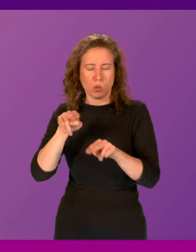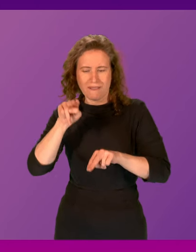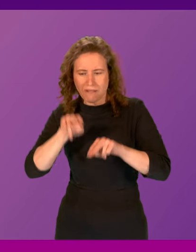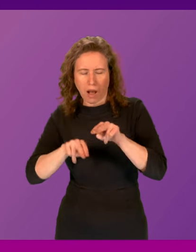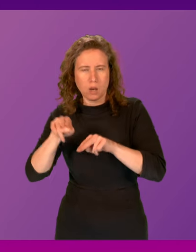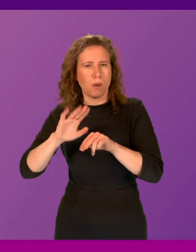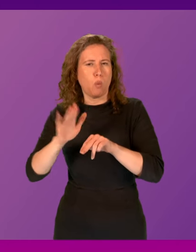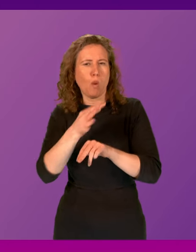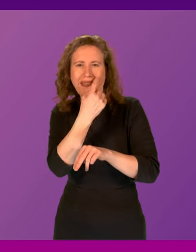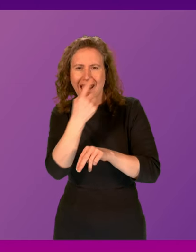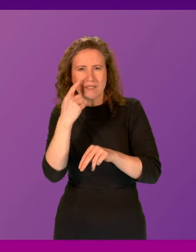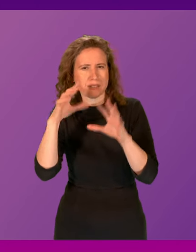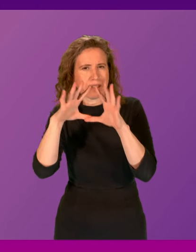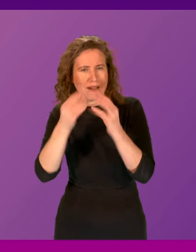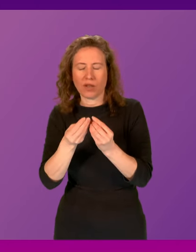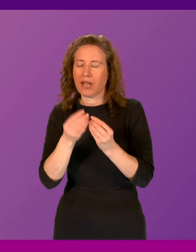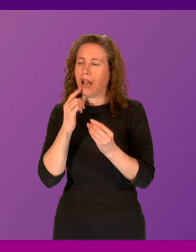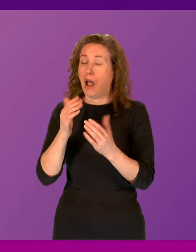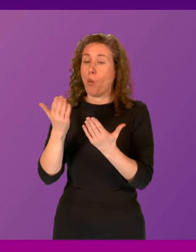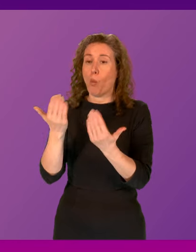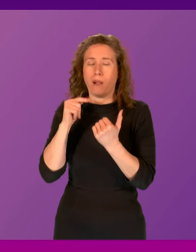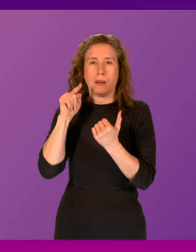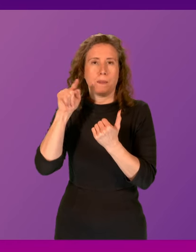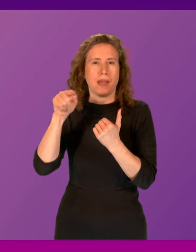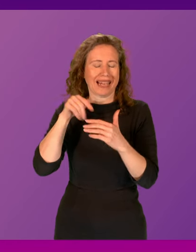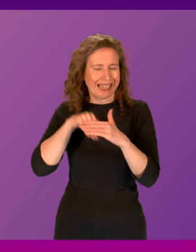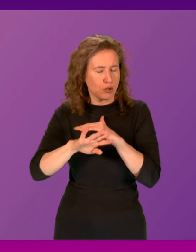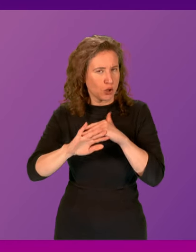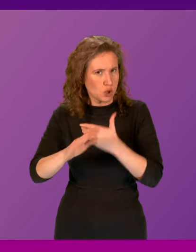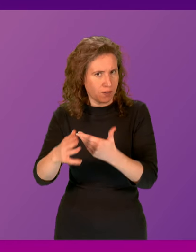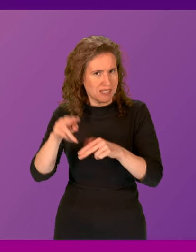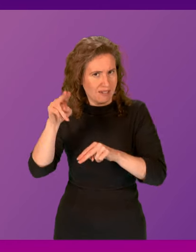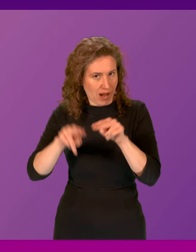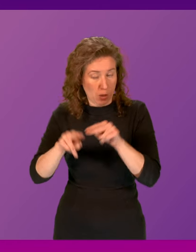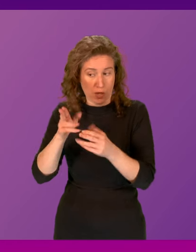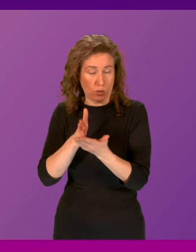and I welcome the in-service evaluation that NHS England is carrying out. I hope